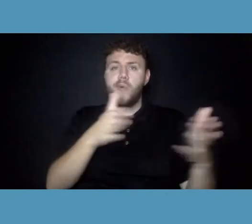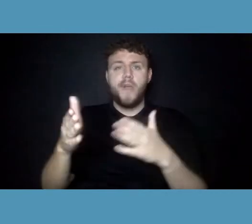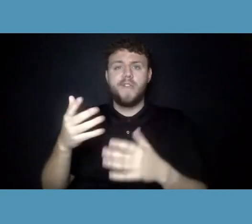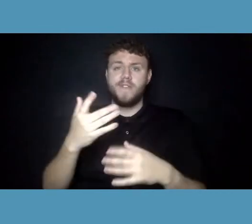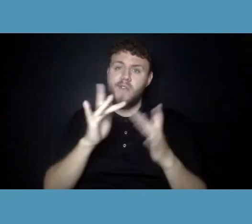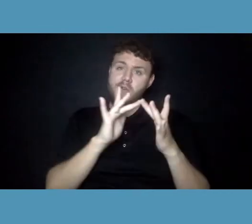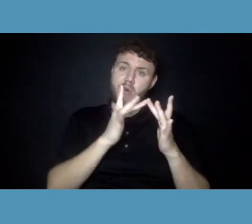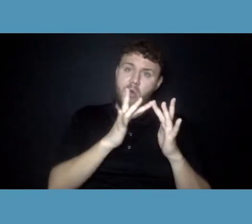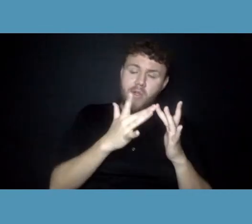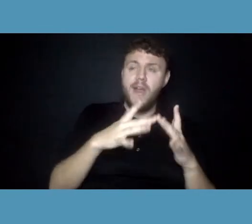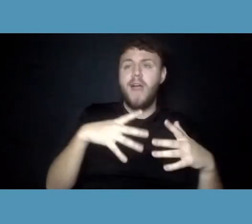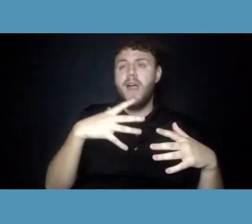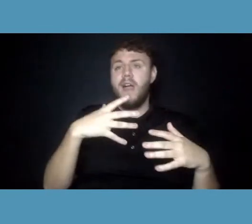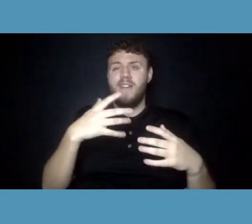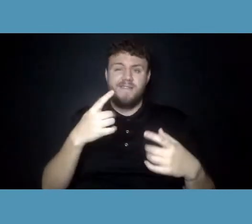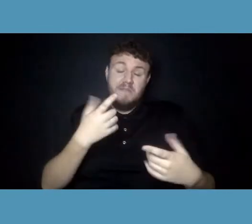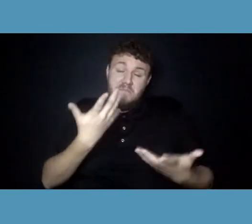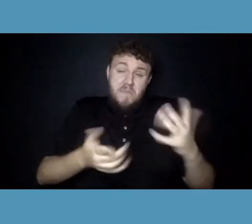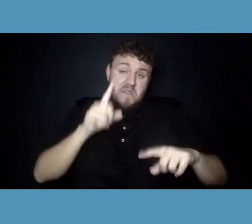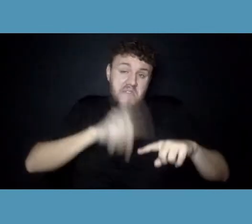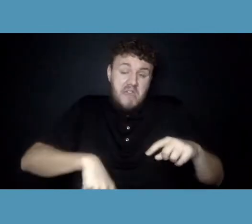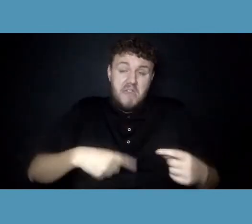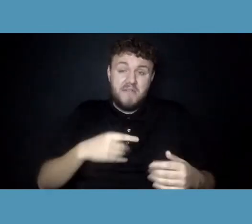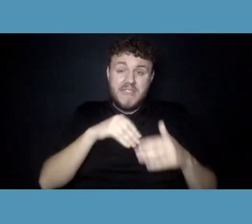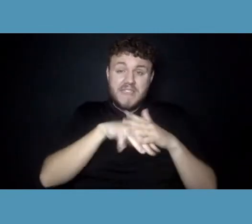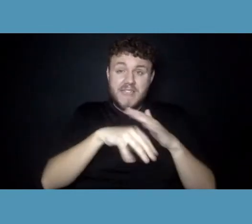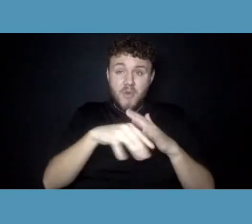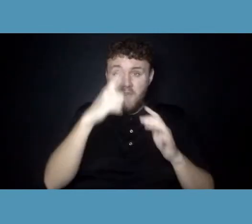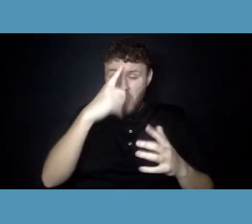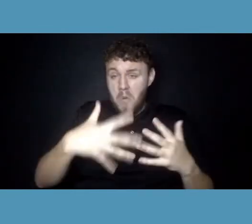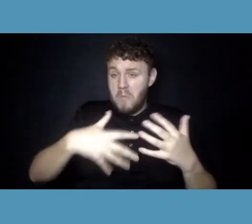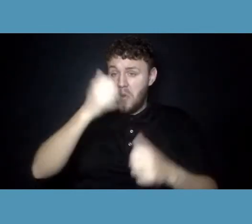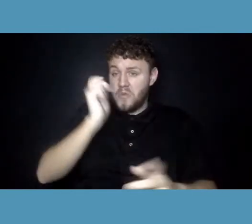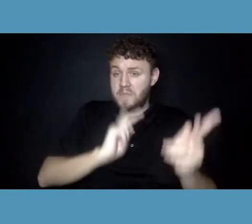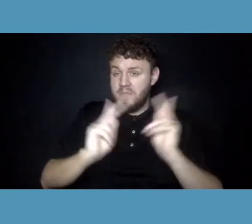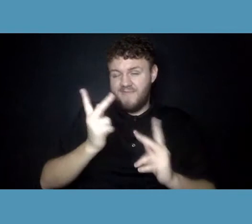be accessible or enjoyable for most folks. Especially because we live in a city where many people